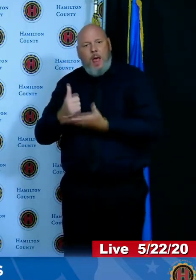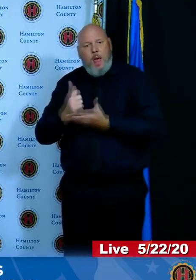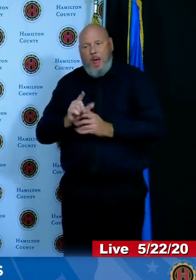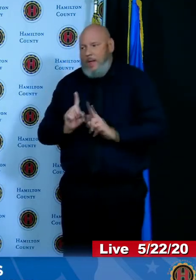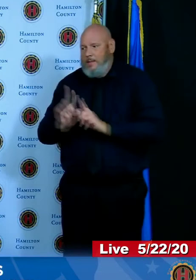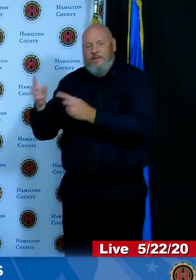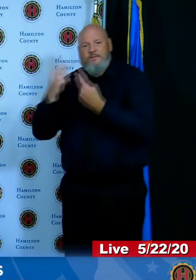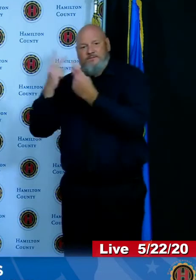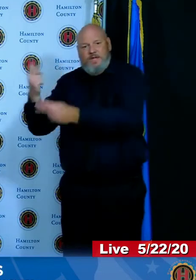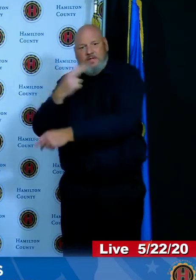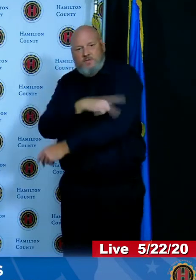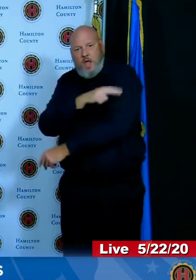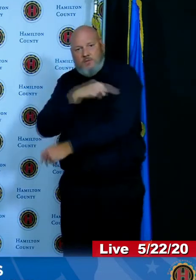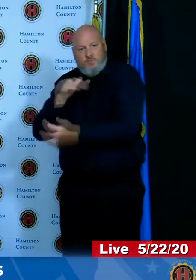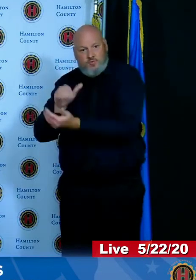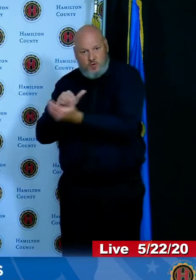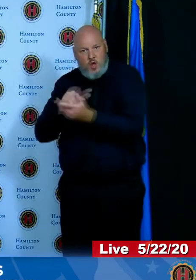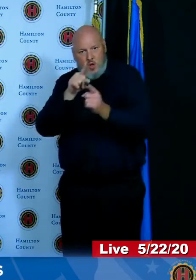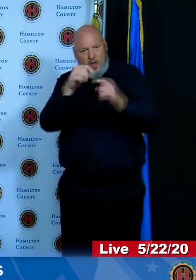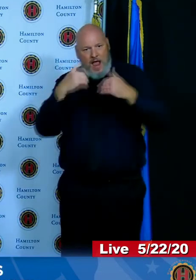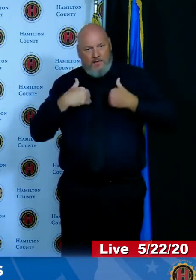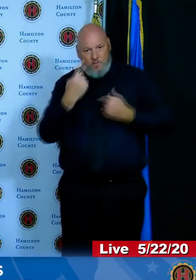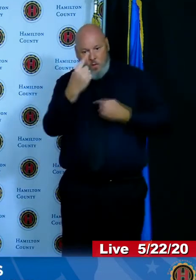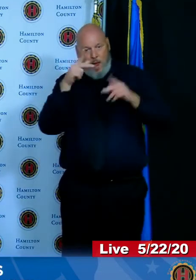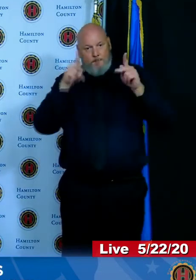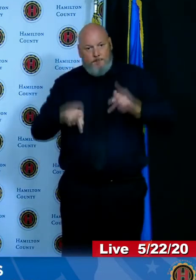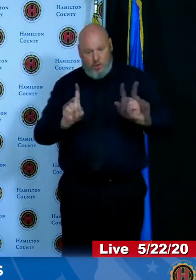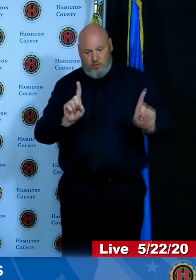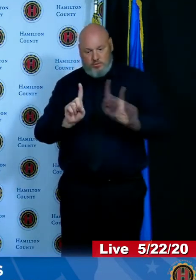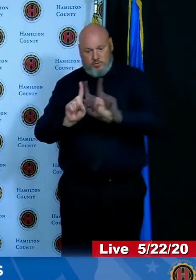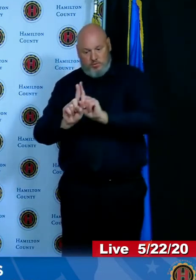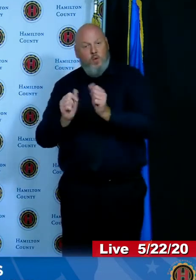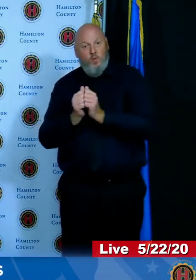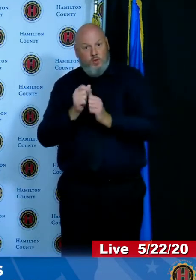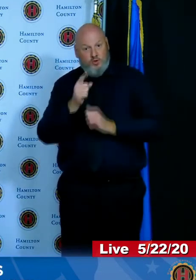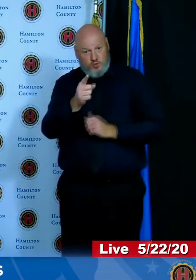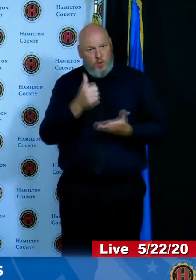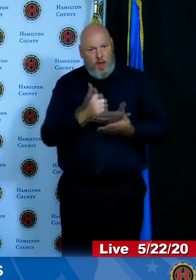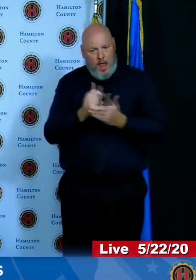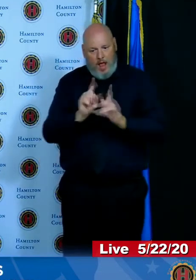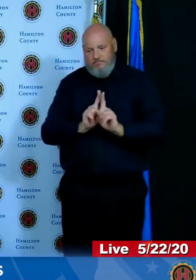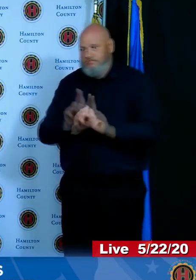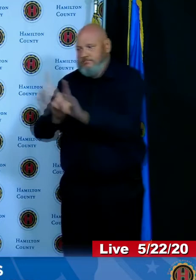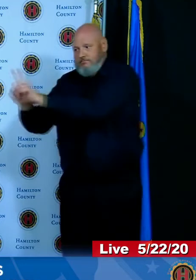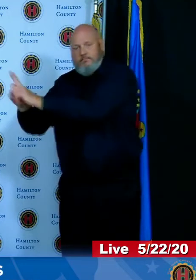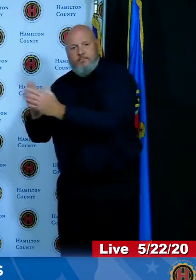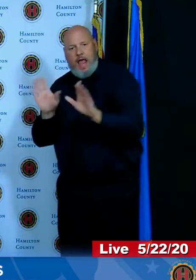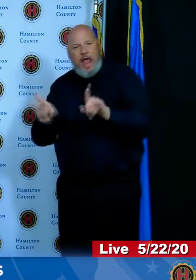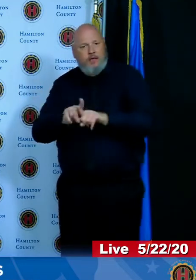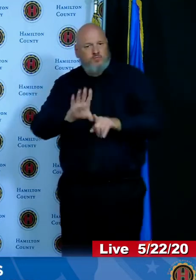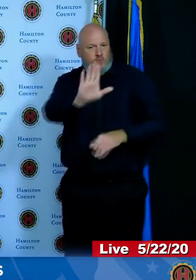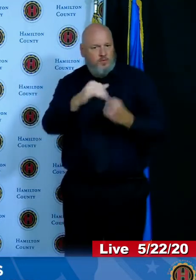nursing staff when leaving patients are allowed one visitor per day visitation